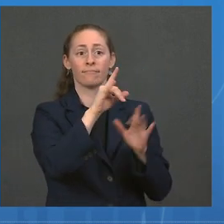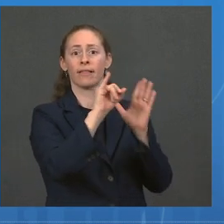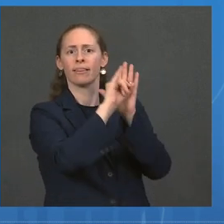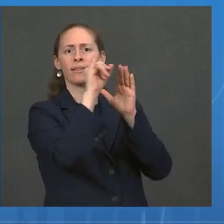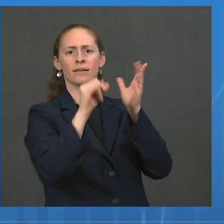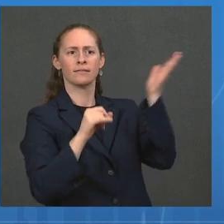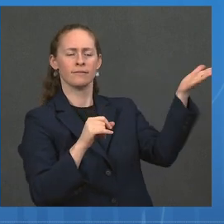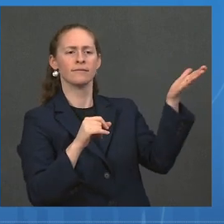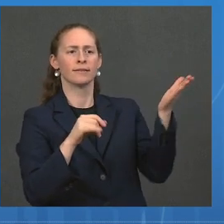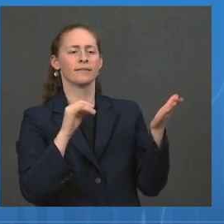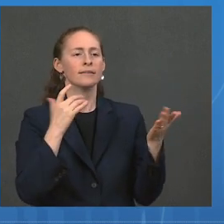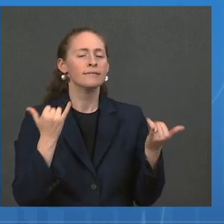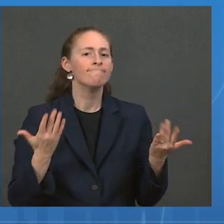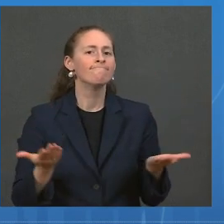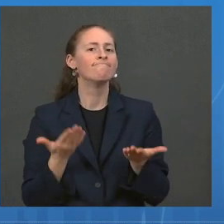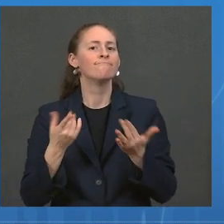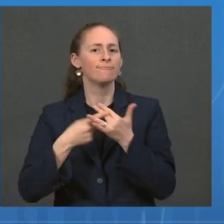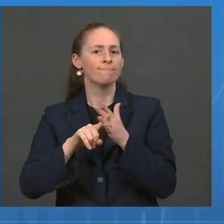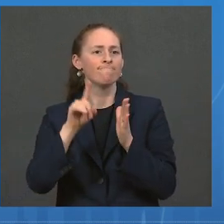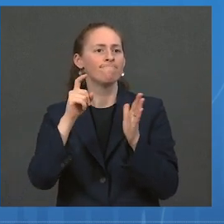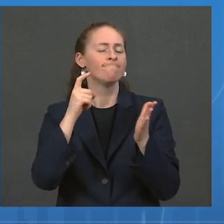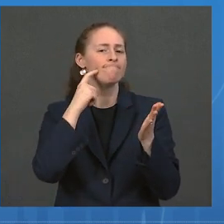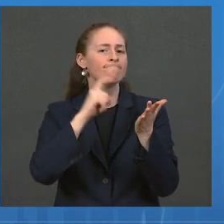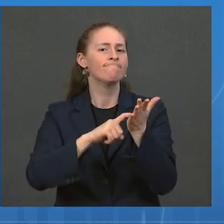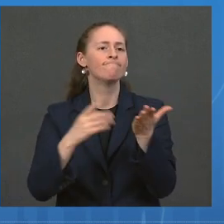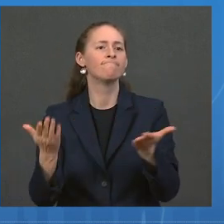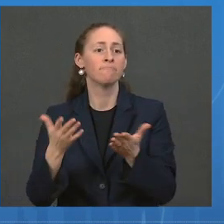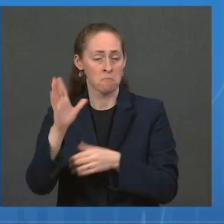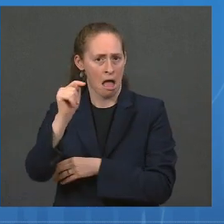but not with recent increased frequency or clustering to date.